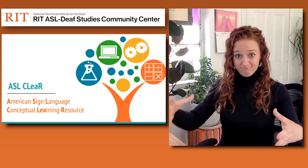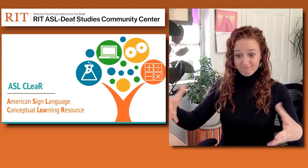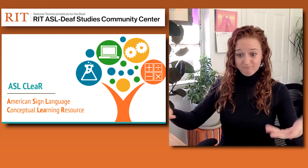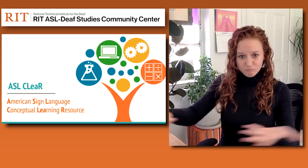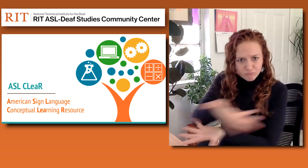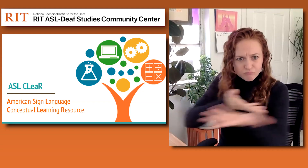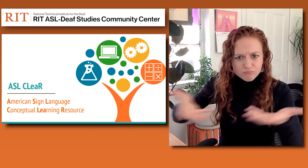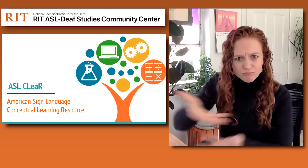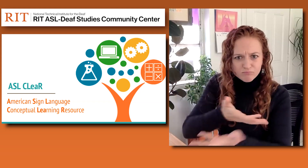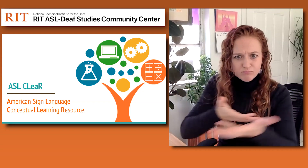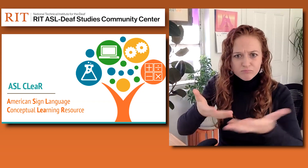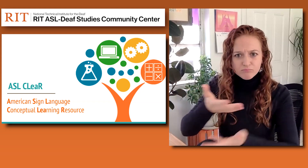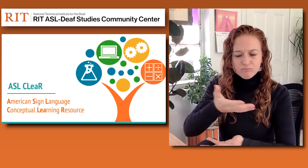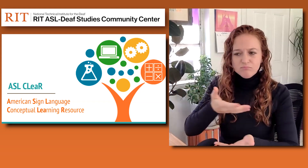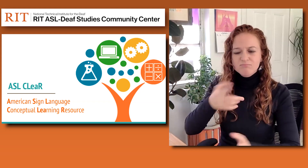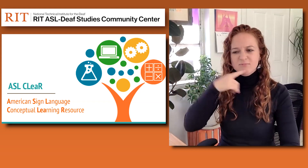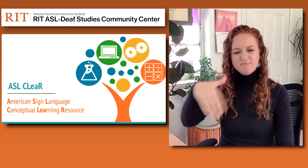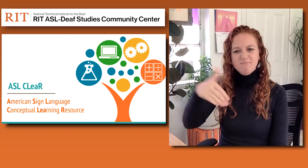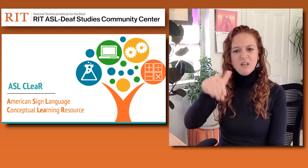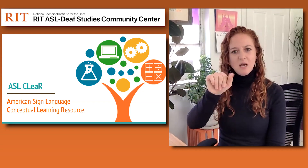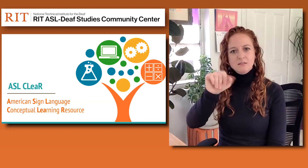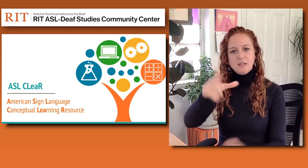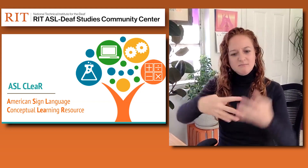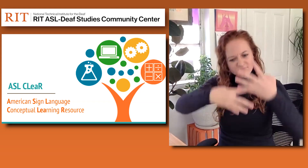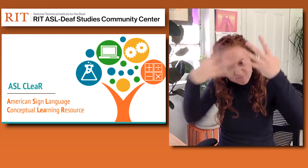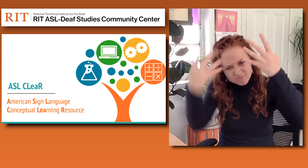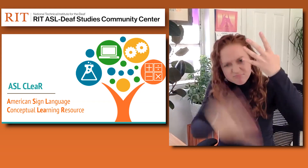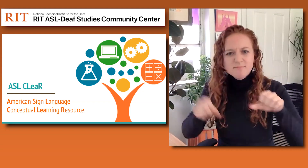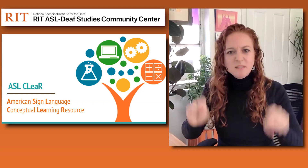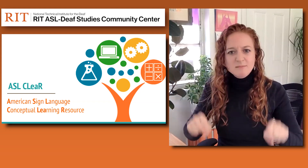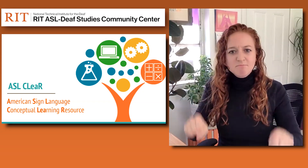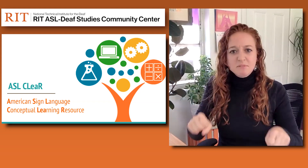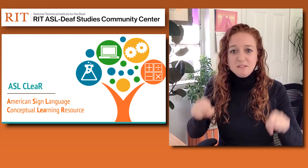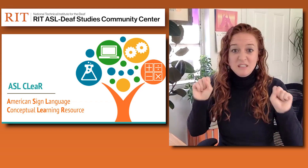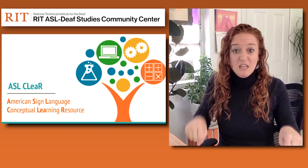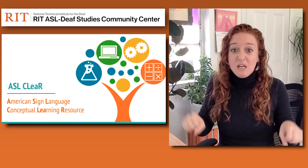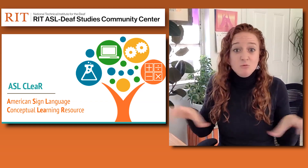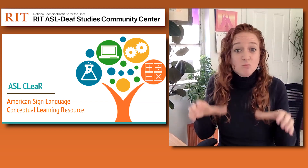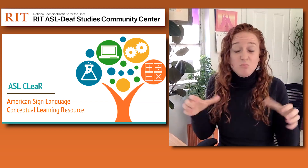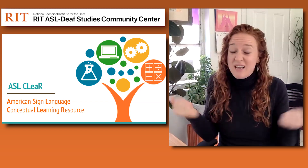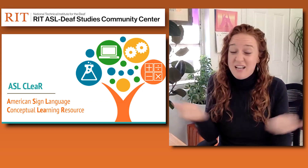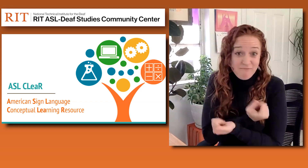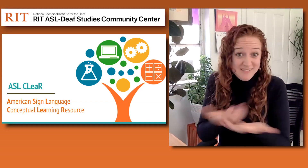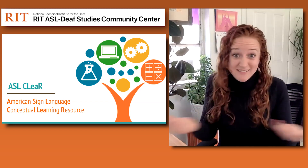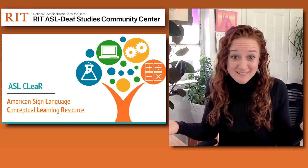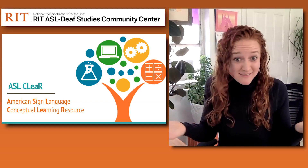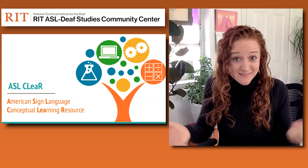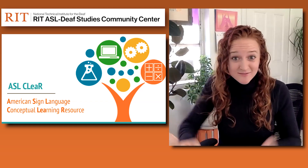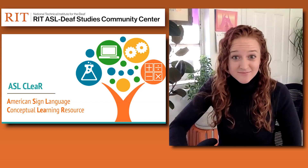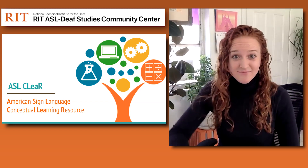We got deaf STEM experts together, and we worked on vocabulary and concepts,